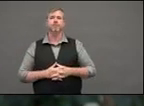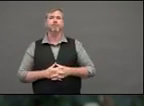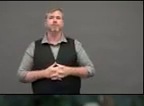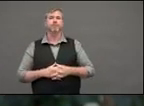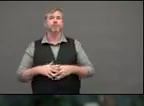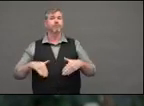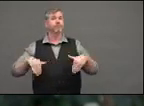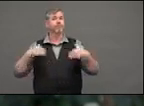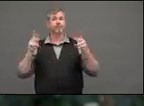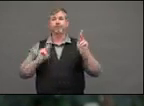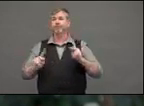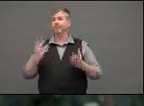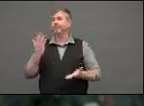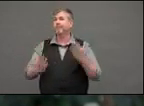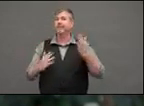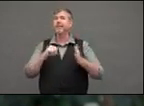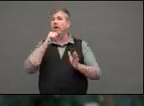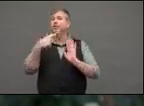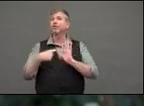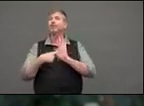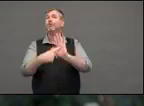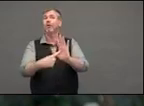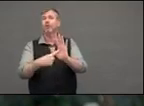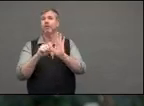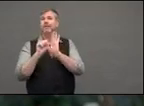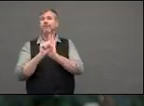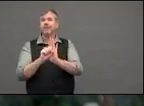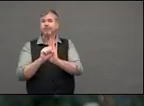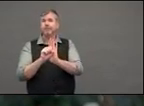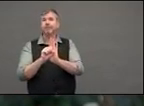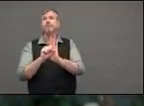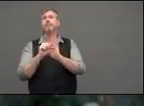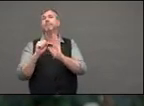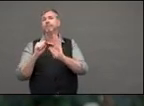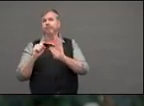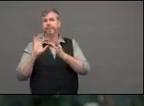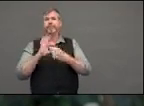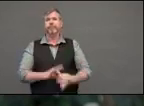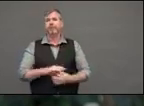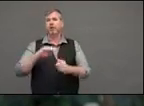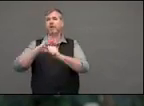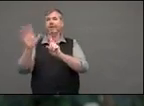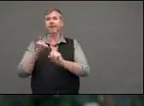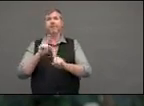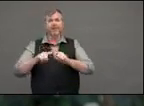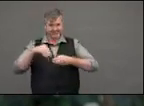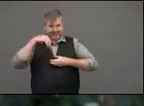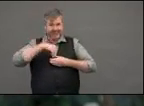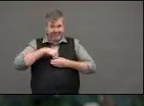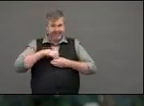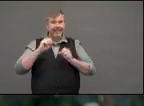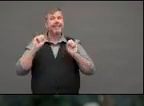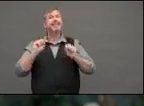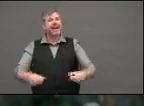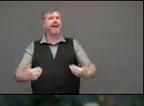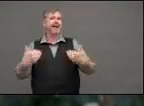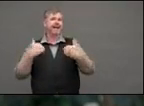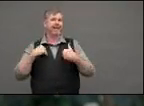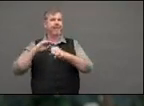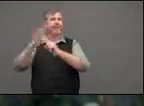COVID they can actually still carry the virus and then spread it to their family members and